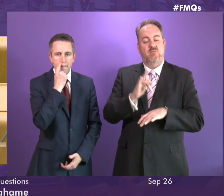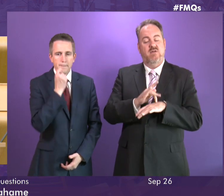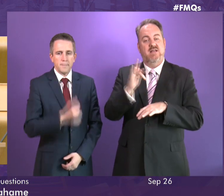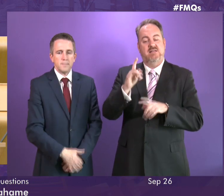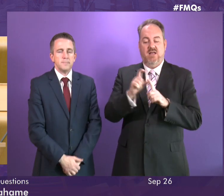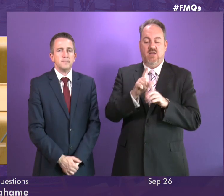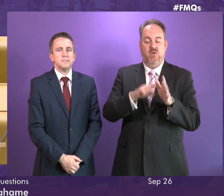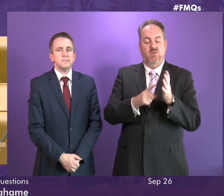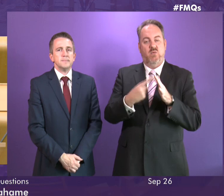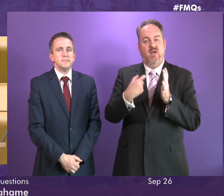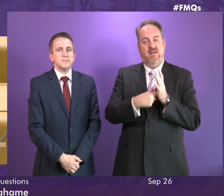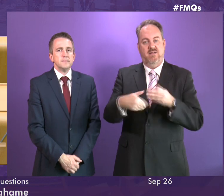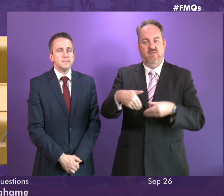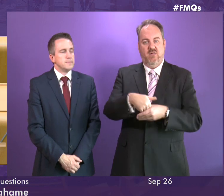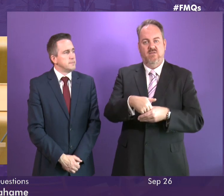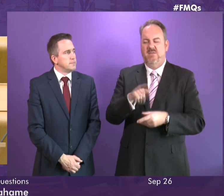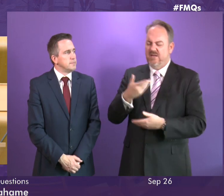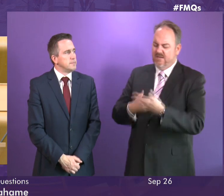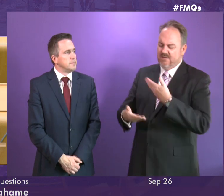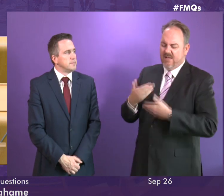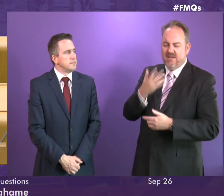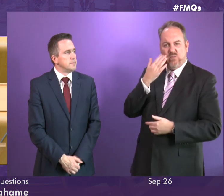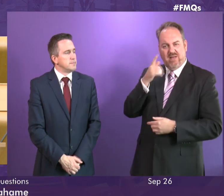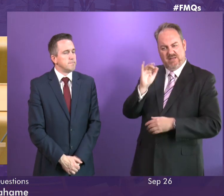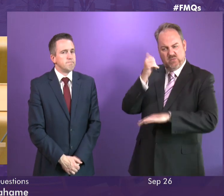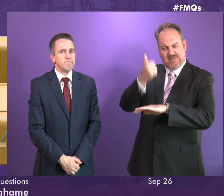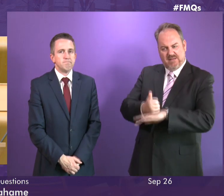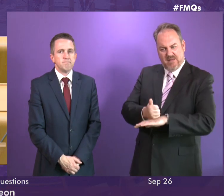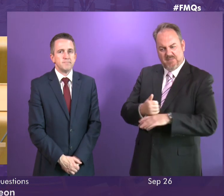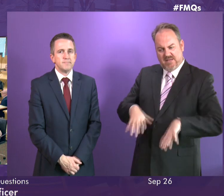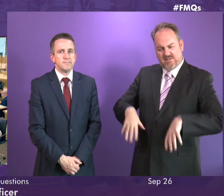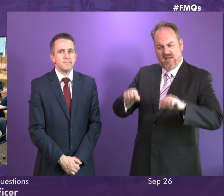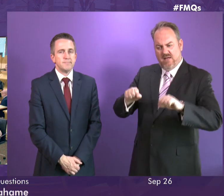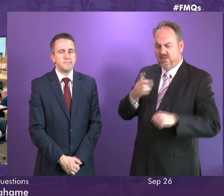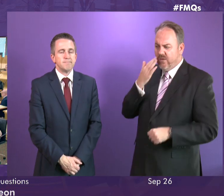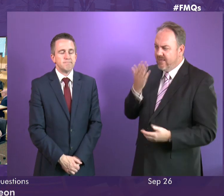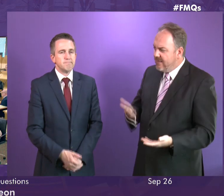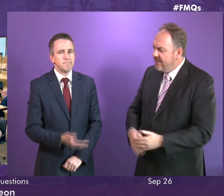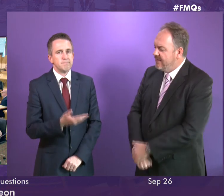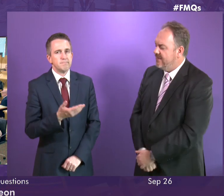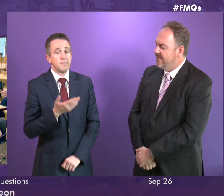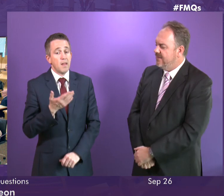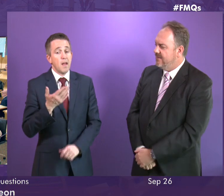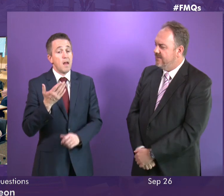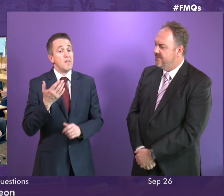can the First Minister tell us when it will be up and running? The First Minister (Nicola Sturgeon): I will ask the relevant minister to write